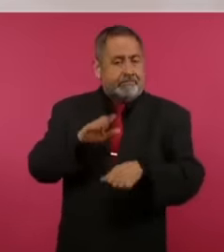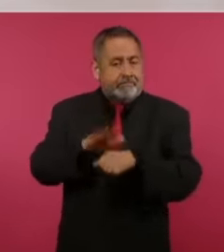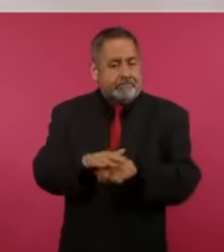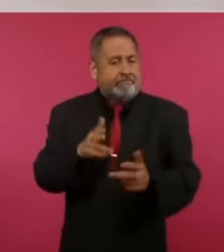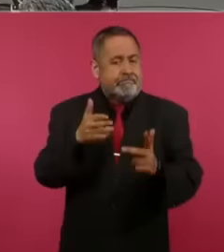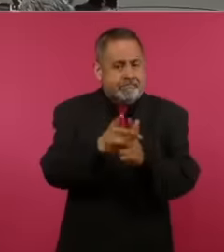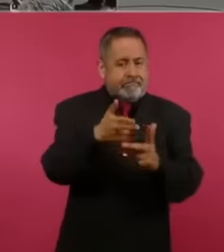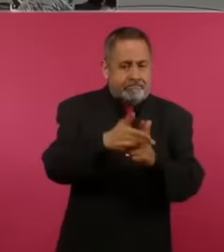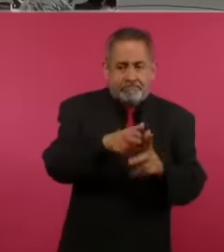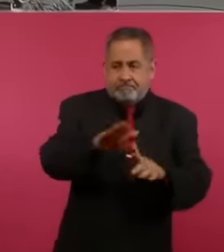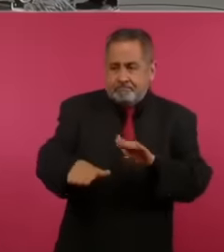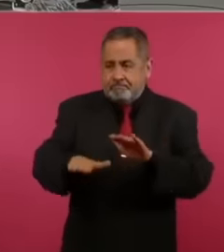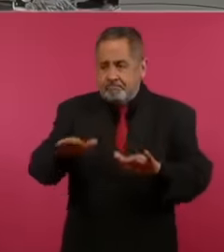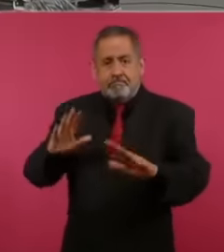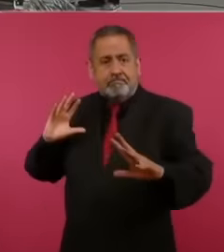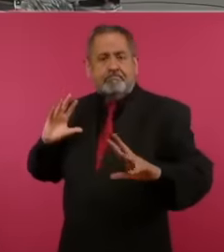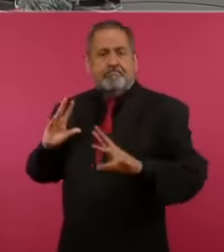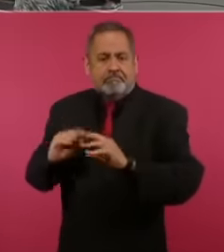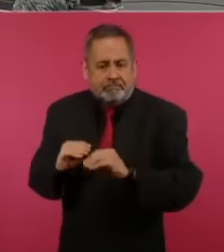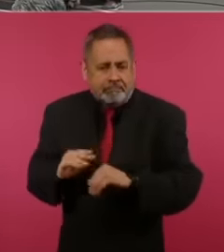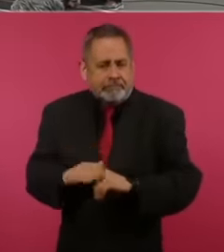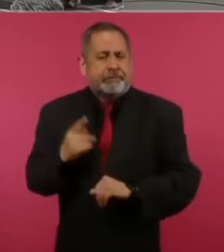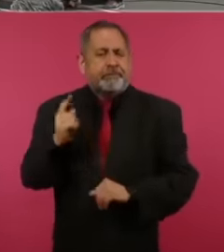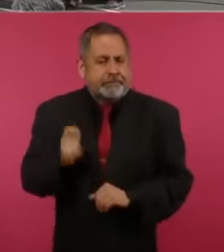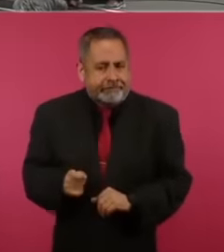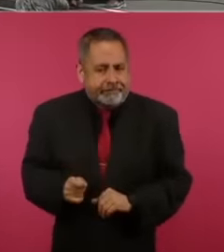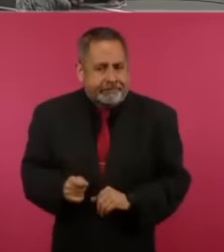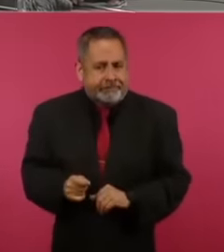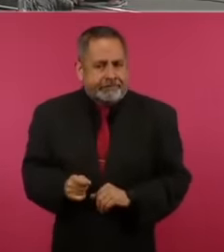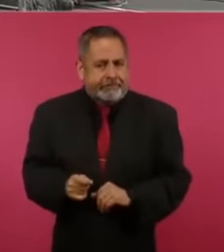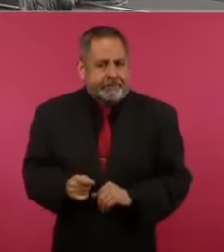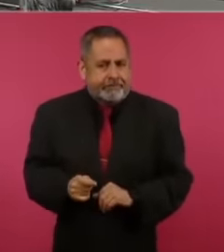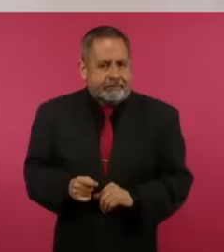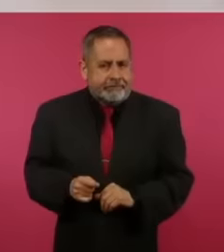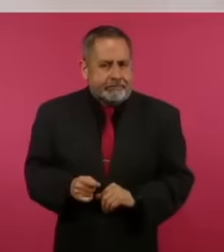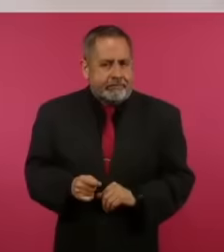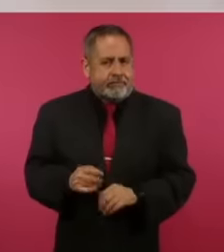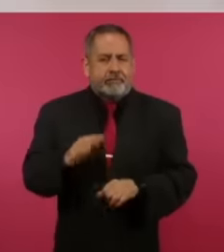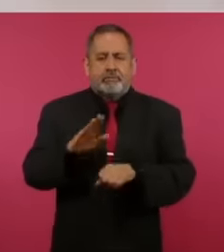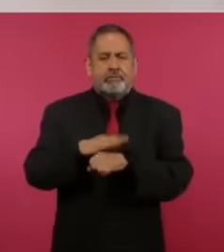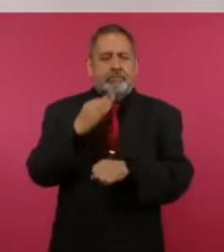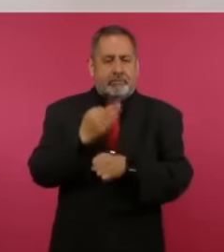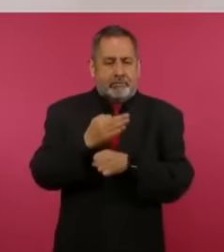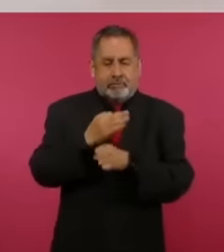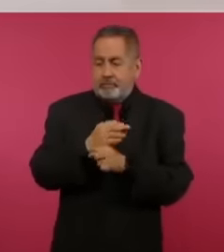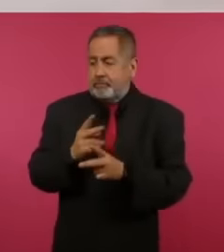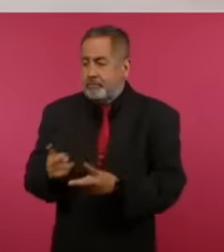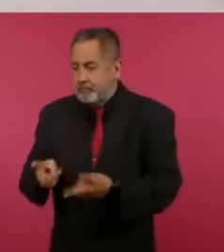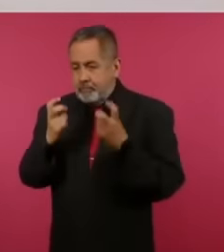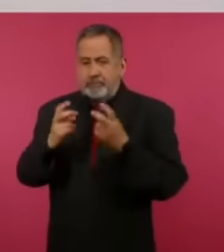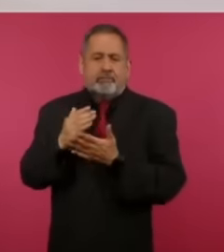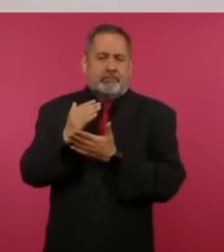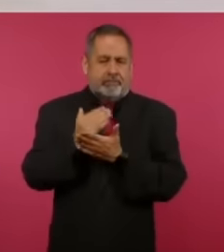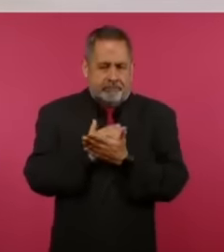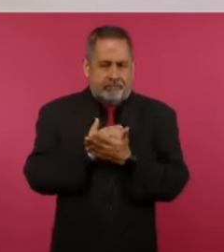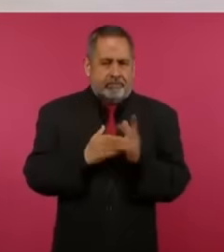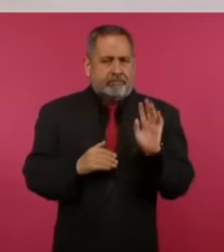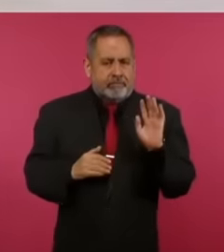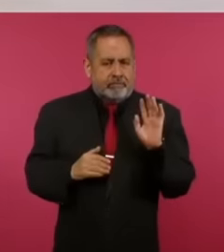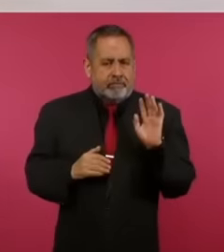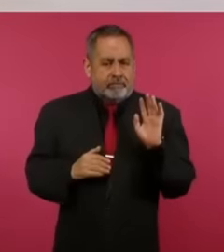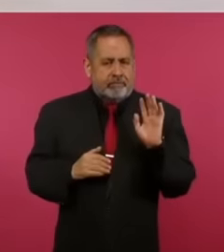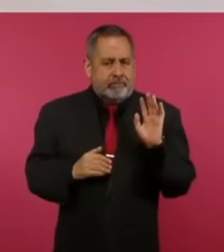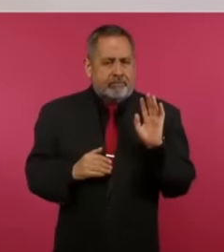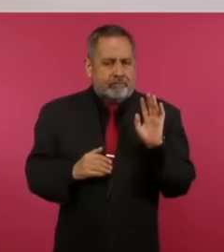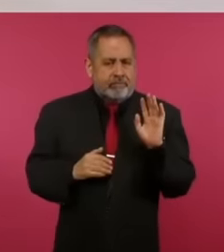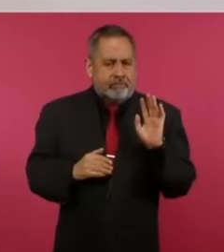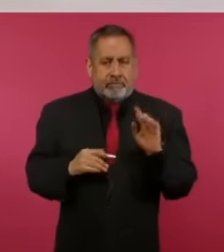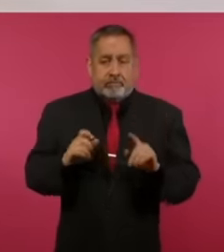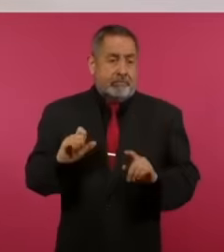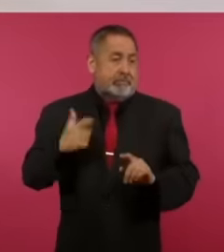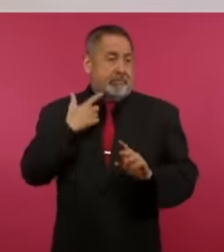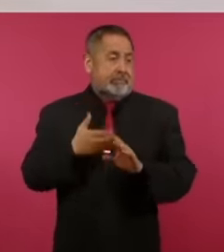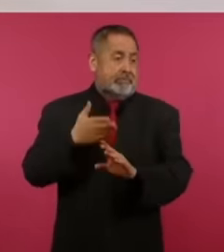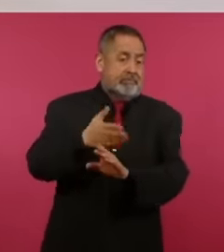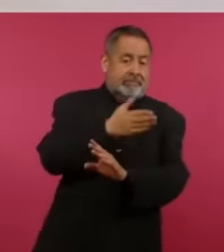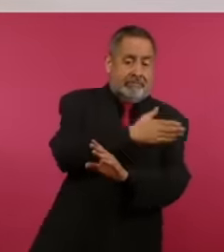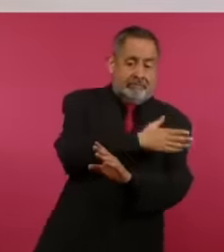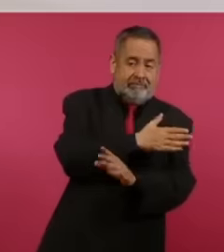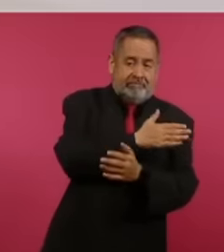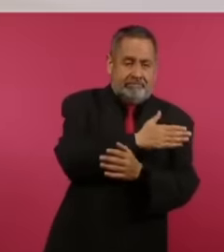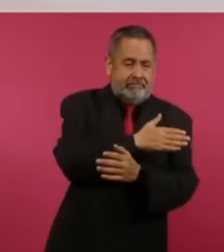than all elenium because there are fewer robberies than in the previous six-year periods there are fewer